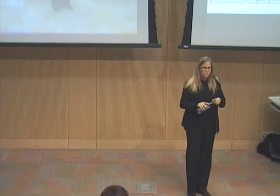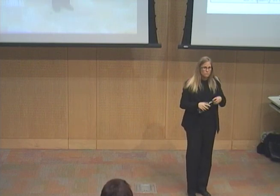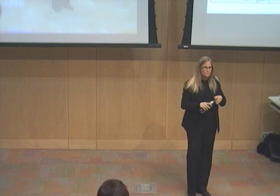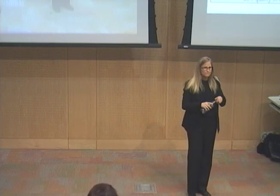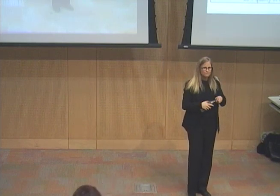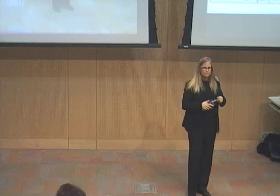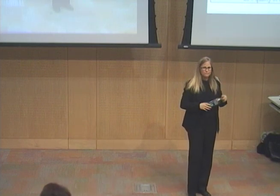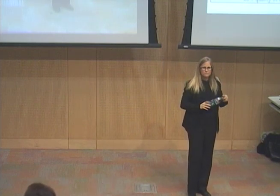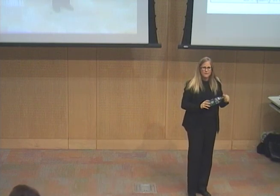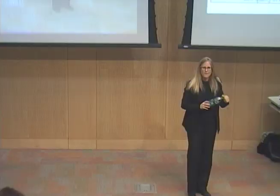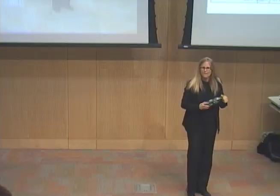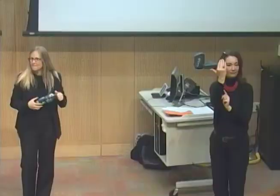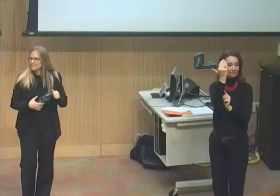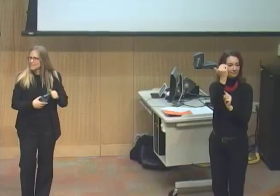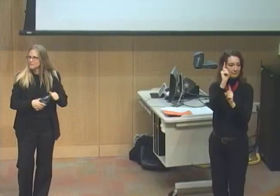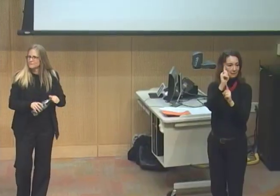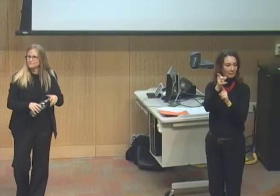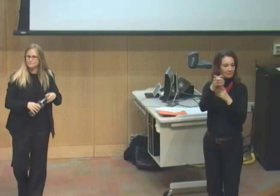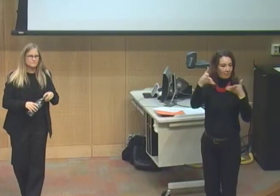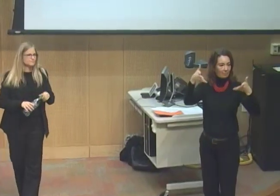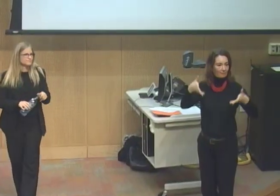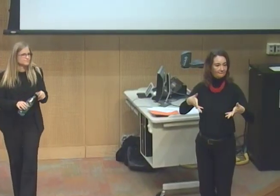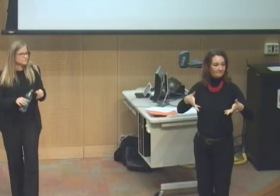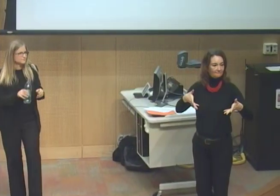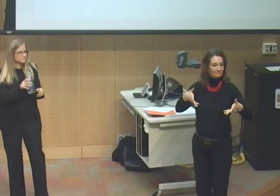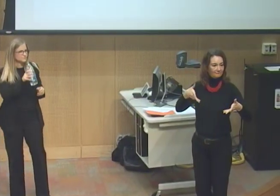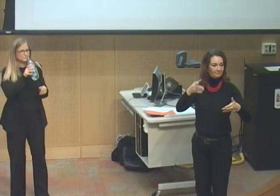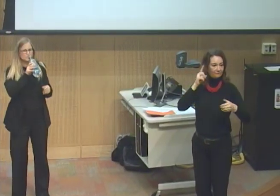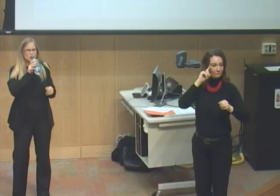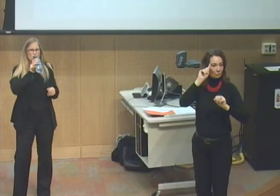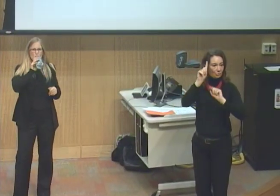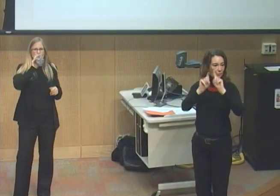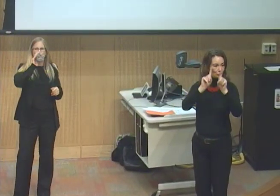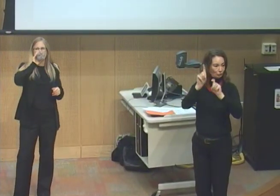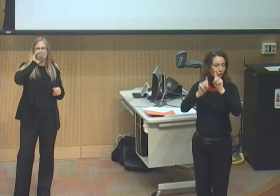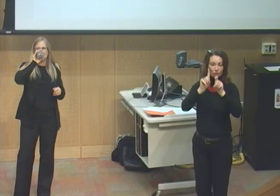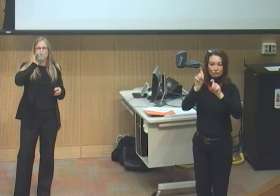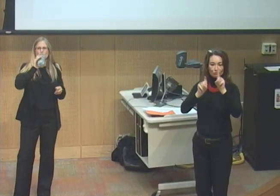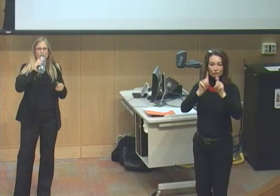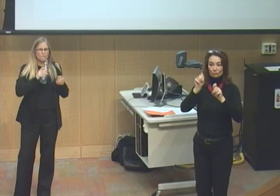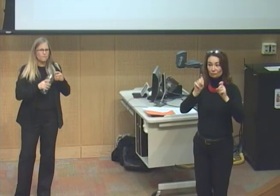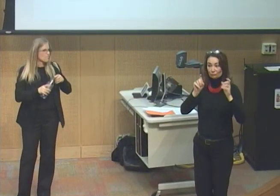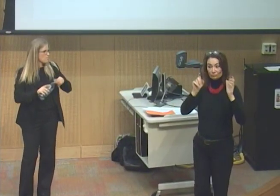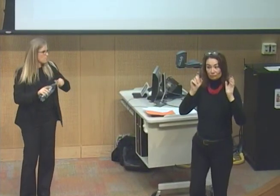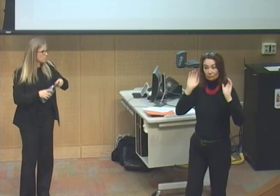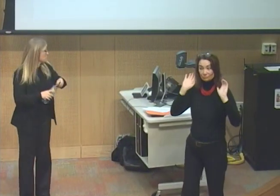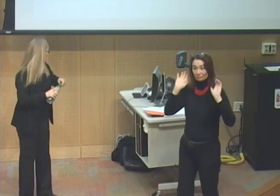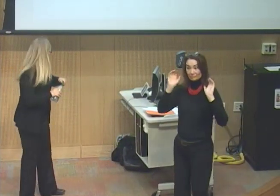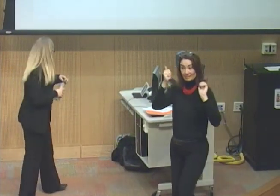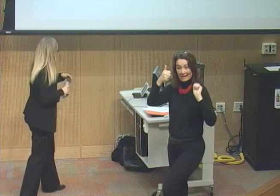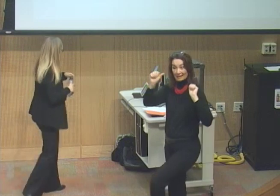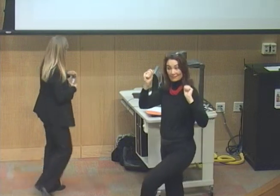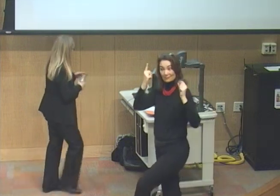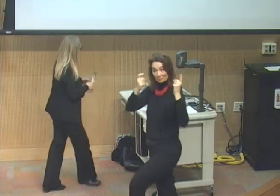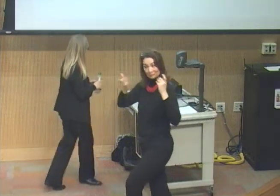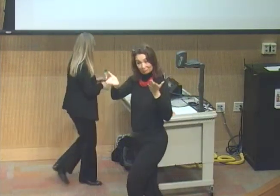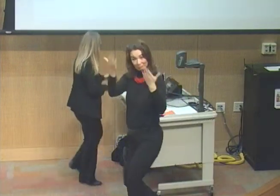to the left side of the room. We have just a few minutes left for questions, should there be any.